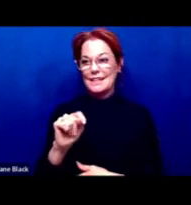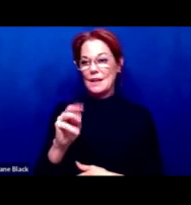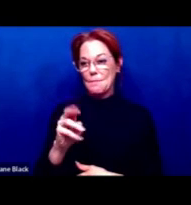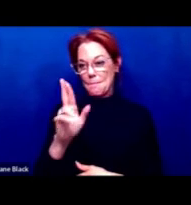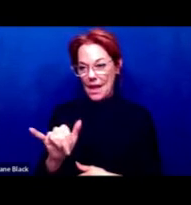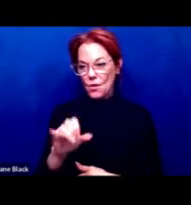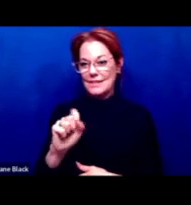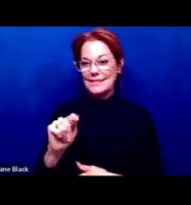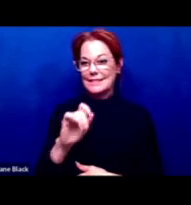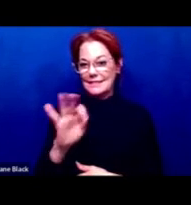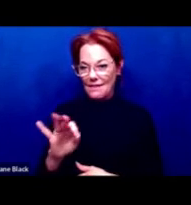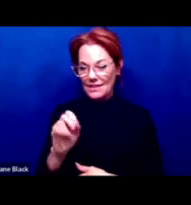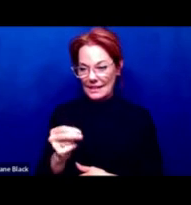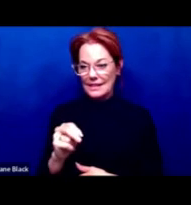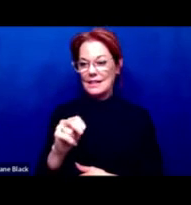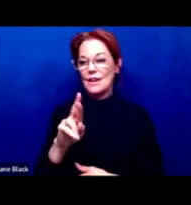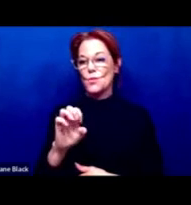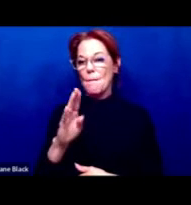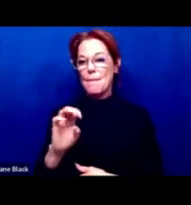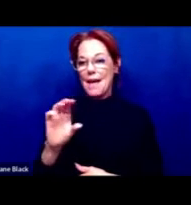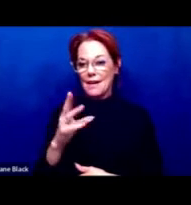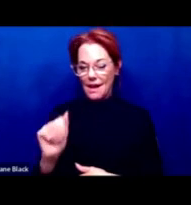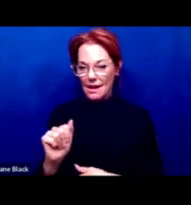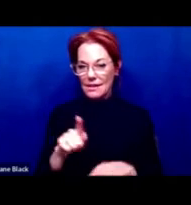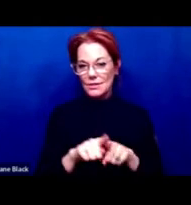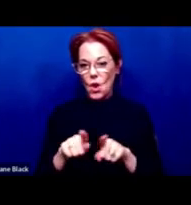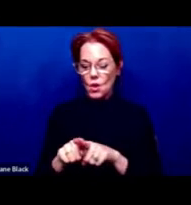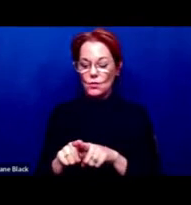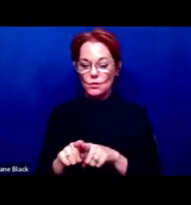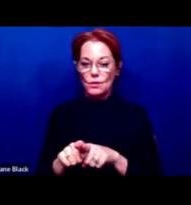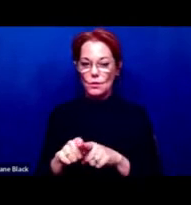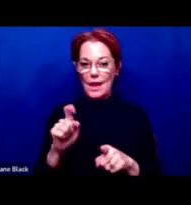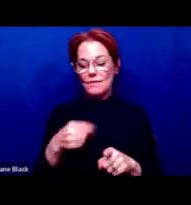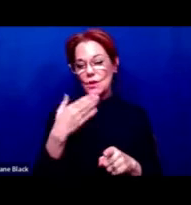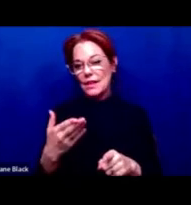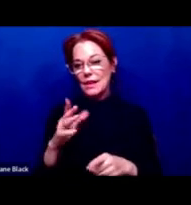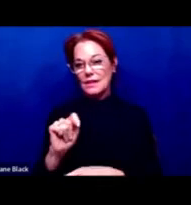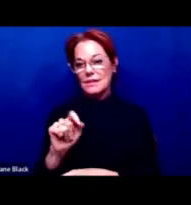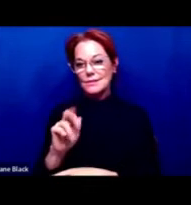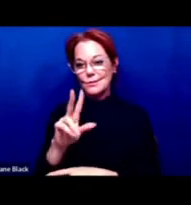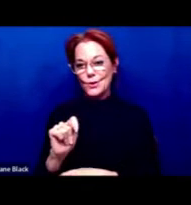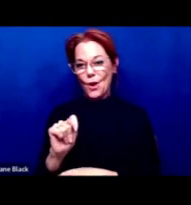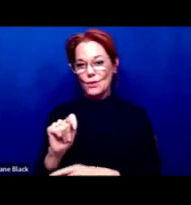Rebeccah Wolfkiel and I also just want to of course always got to thank the TARC team. Judy